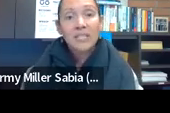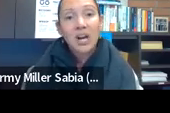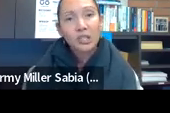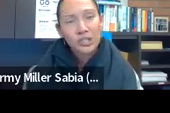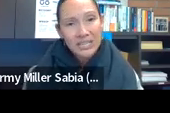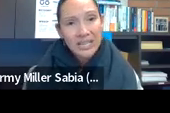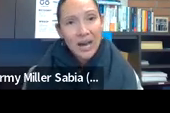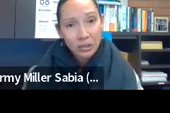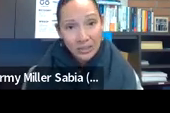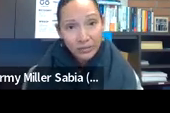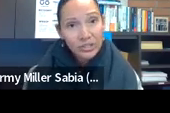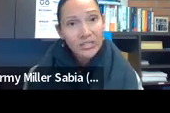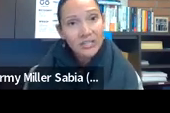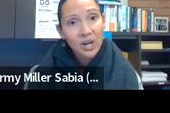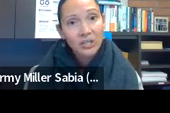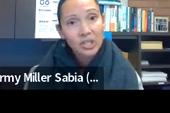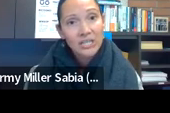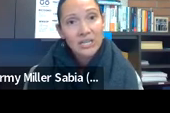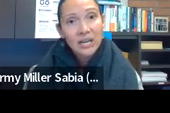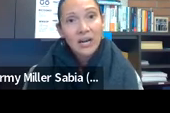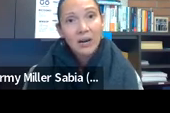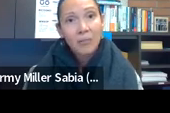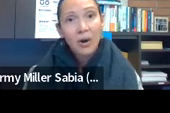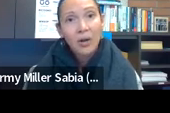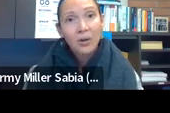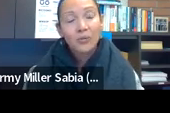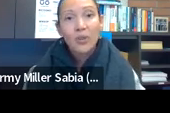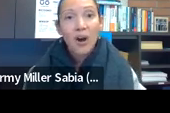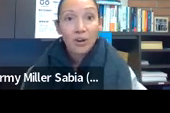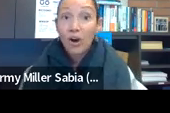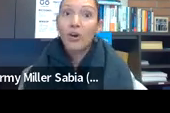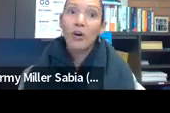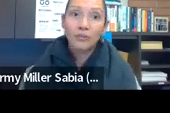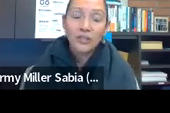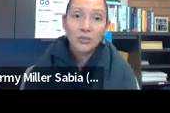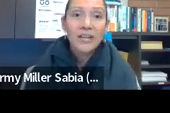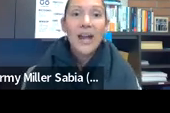But it's understanding how to leverage the technology. Not on all fronts, right?